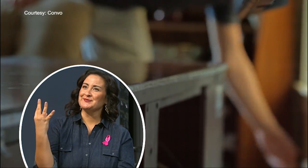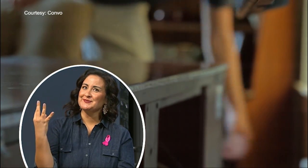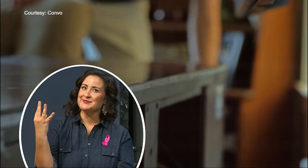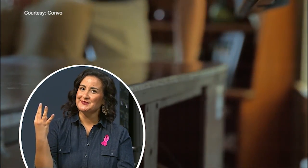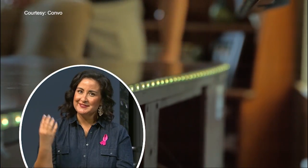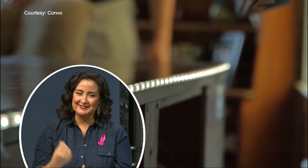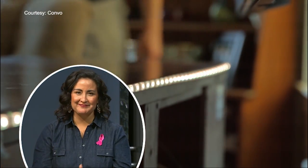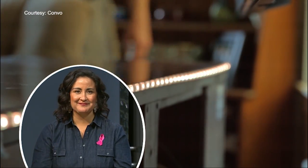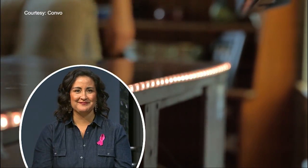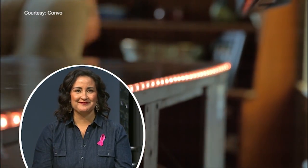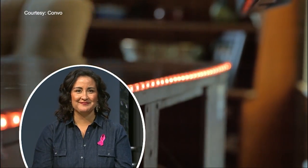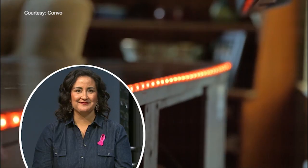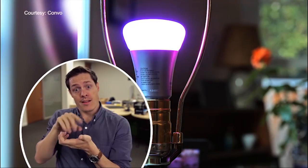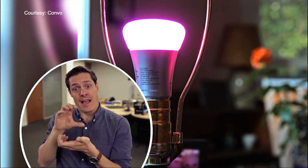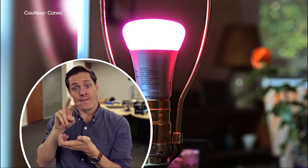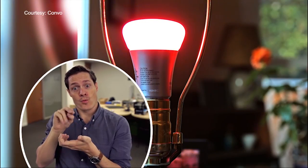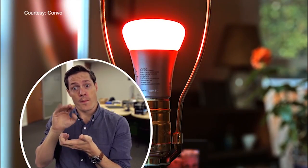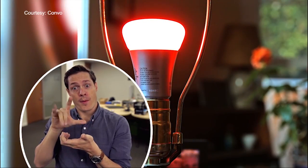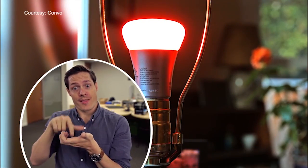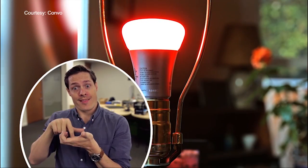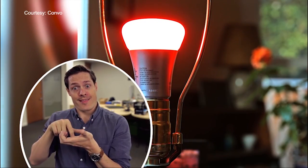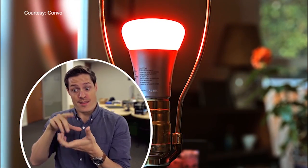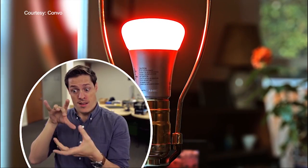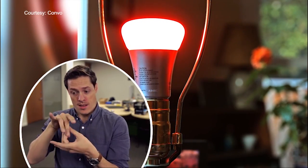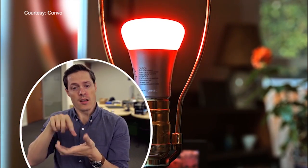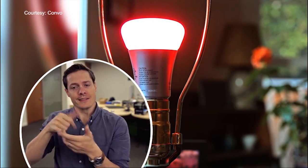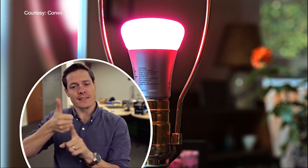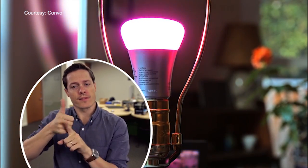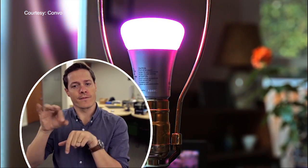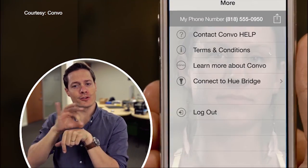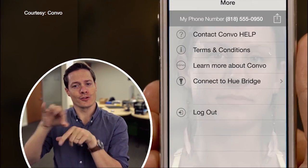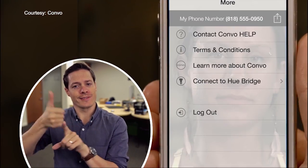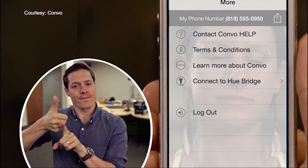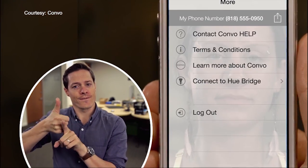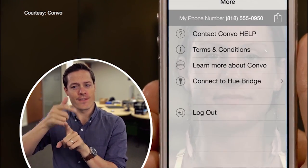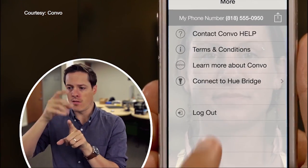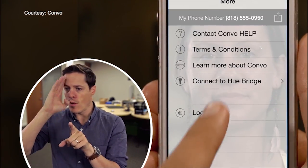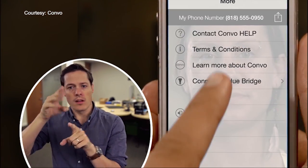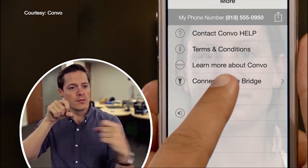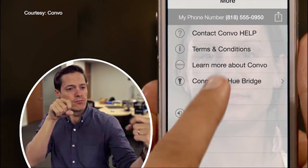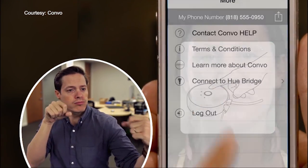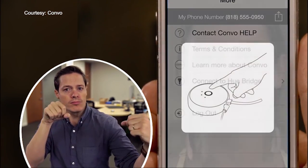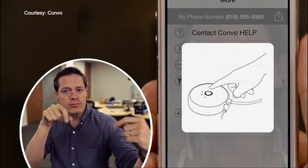Wayne: “Convo mobile will connect itself and start working with the lights. When the